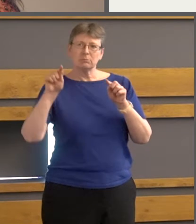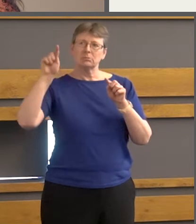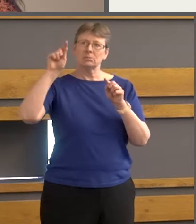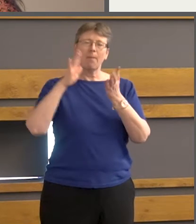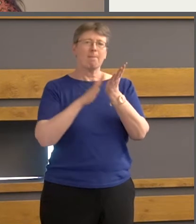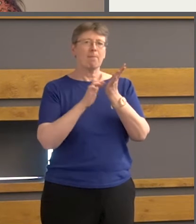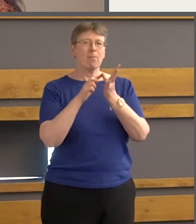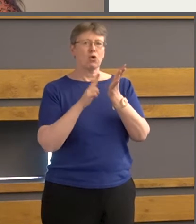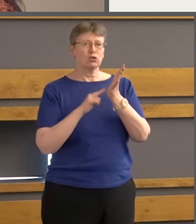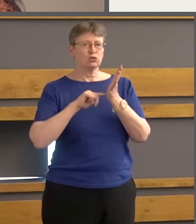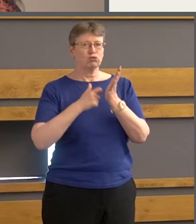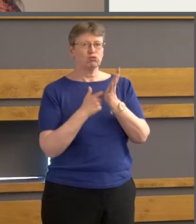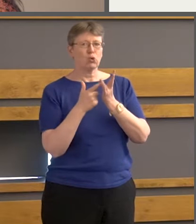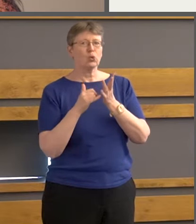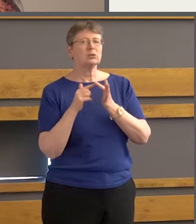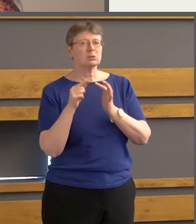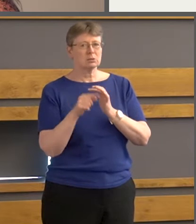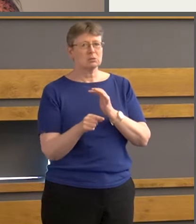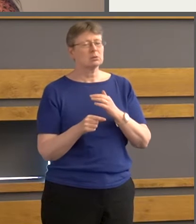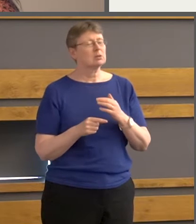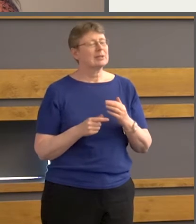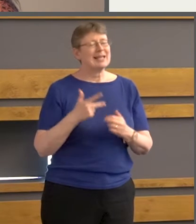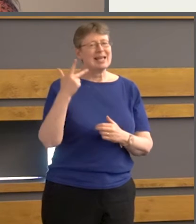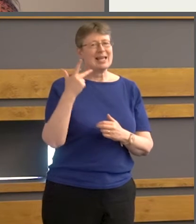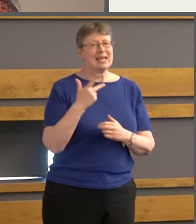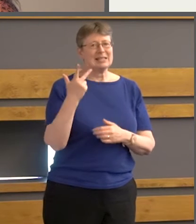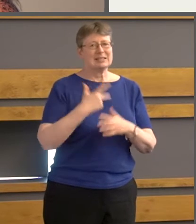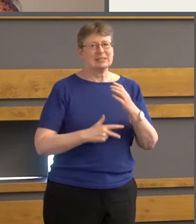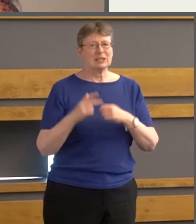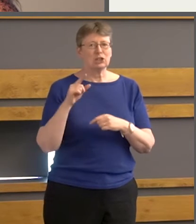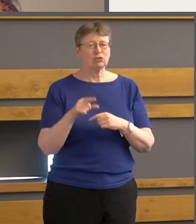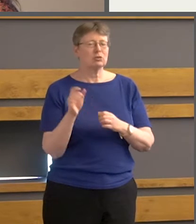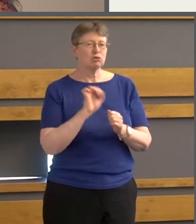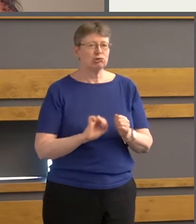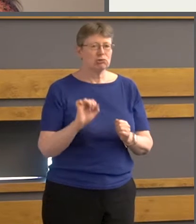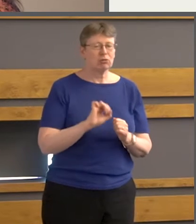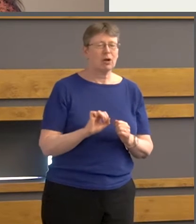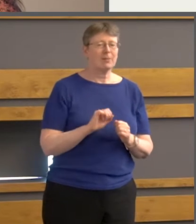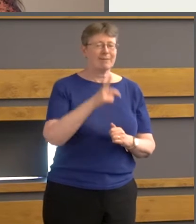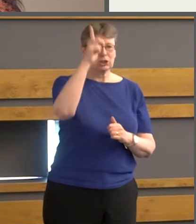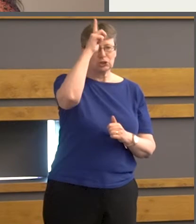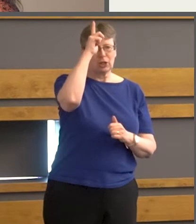An ancient fabric, linen production in 18th century Europe was dominated by Germany, Holland, France, and Russia.